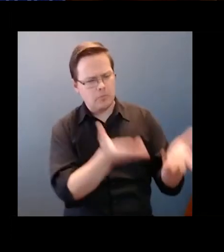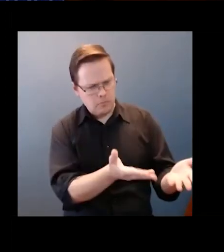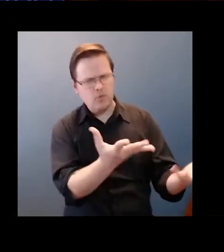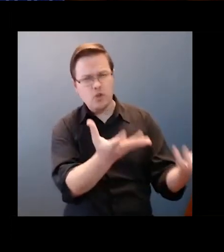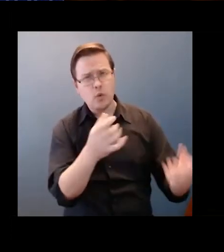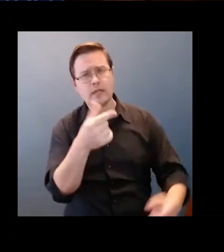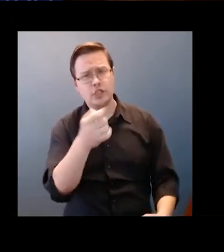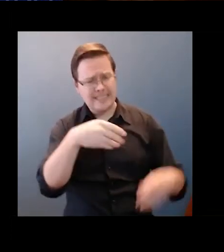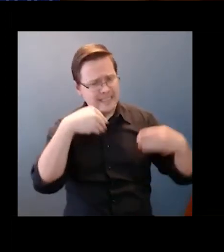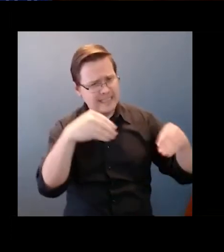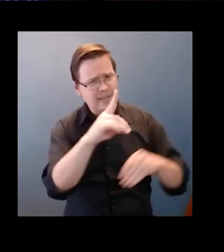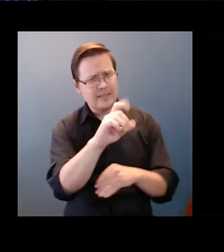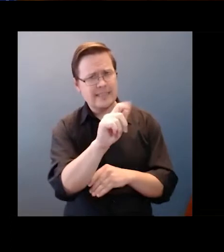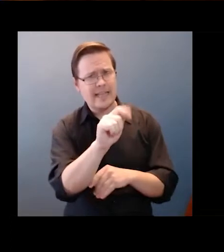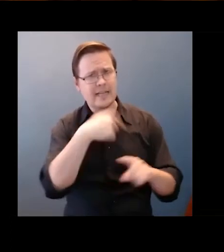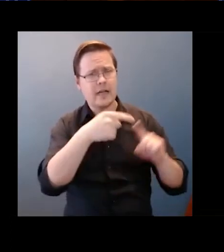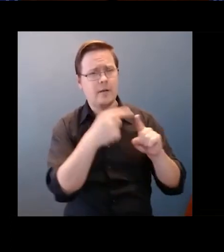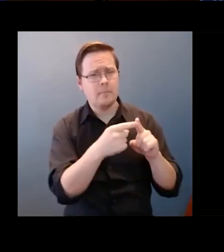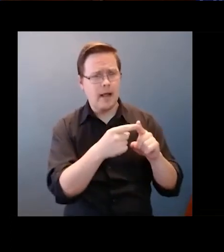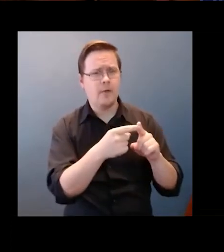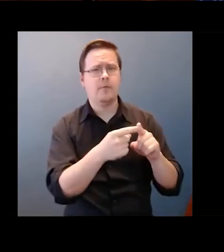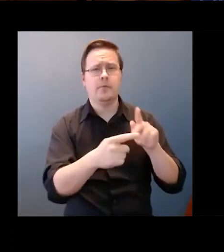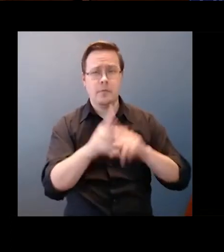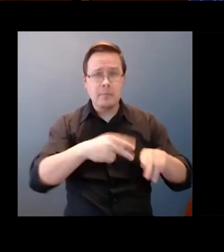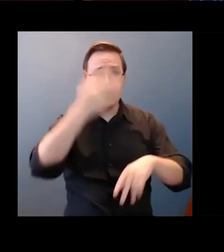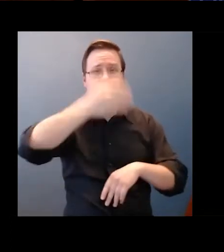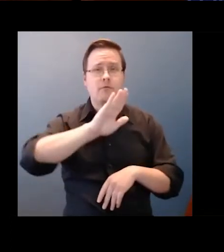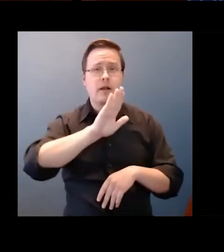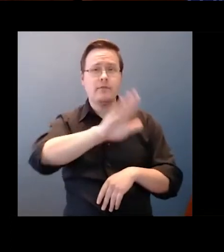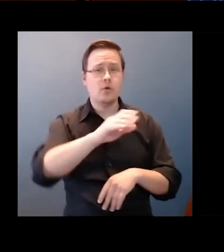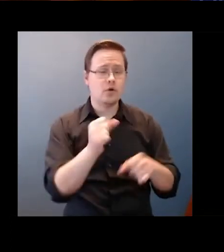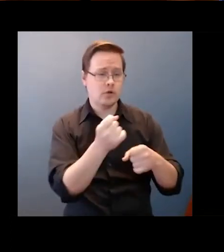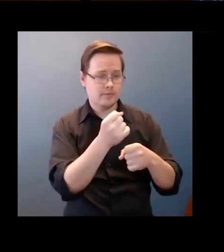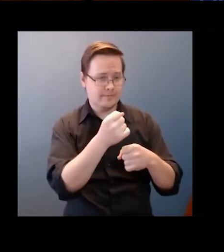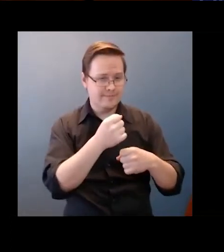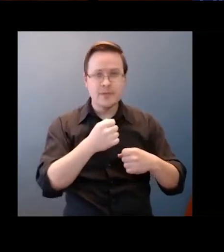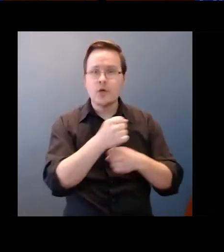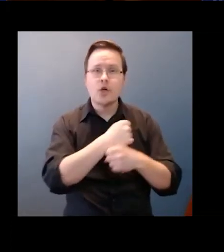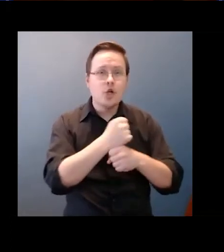about the foot fall in front of your coffee shop to Starbucks. Starbucks can come move in next to you like do you want to know if that's happening?